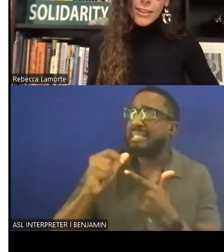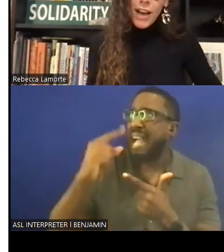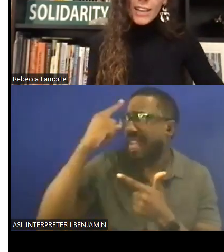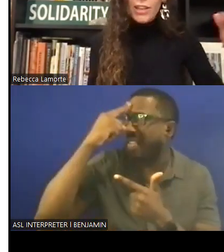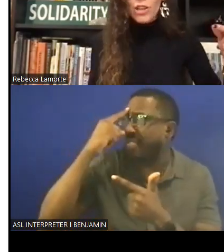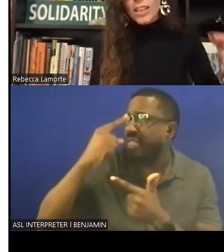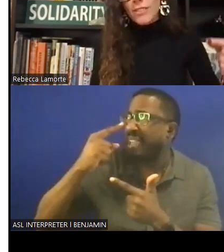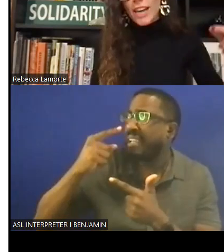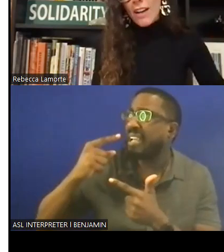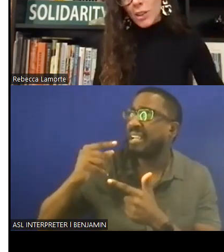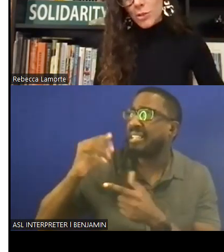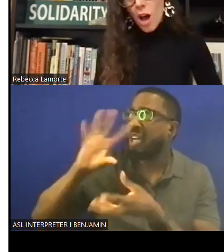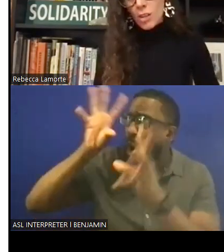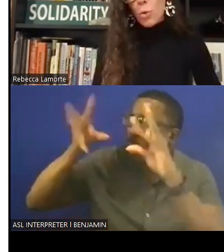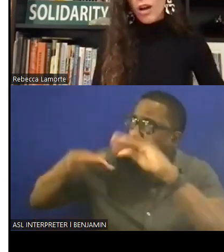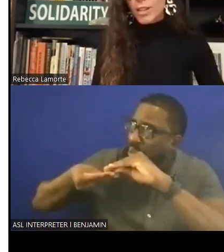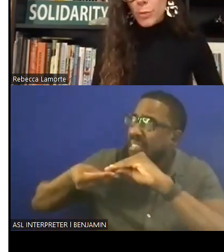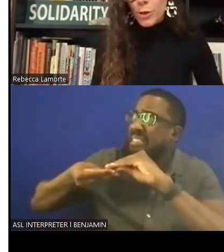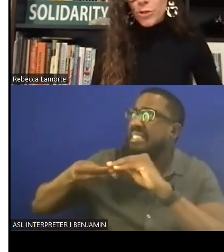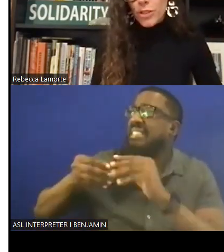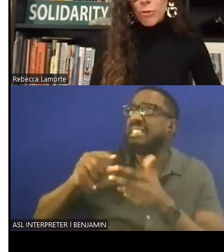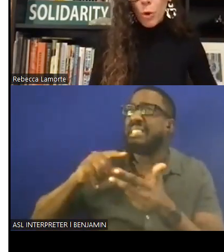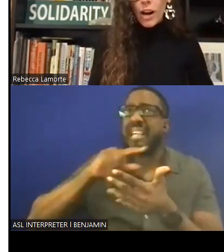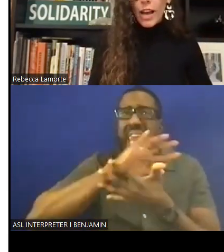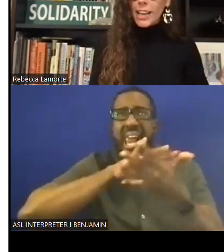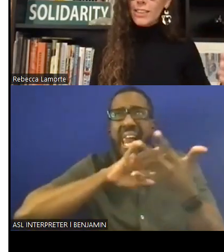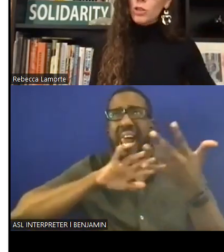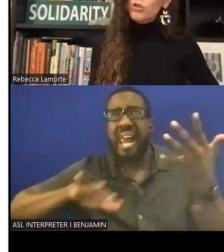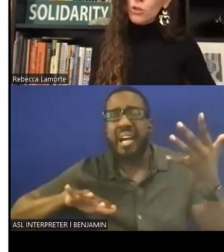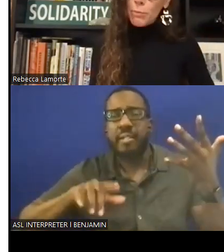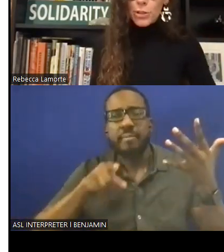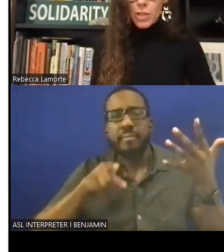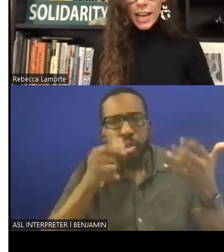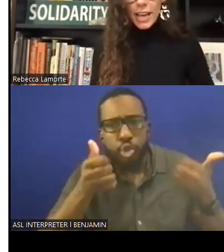And the fact that you're even having those thoughts, wanting to push yourself more, and again, that you showed up here tonight,